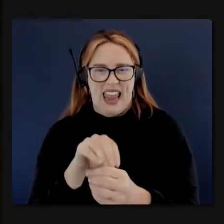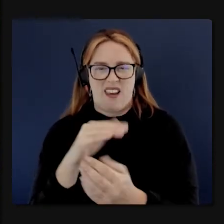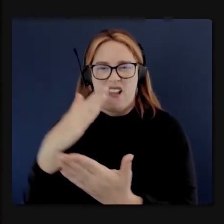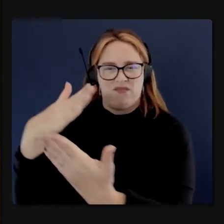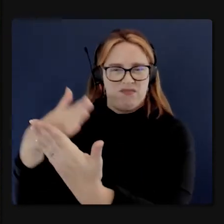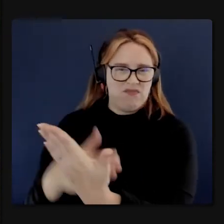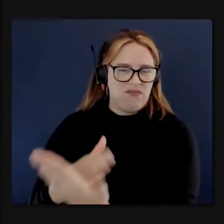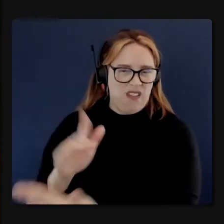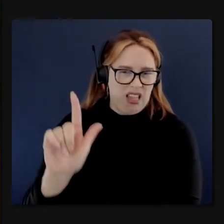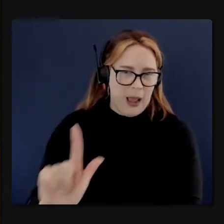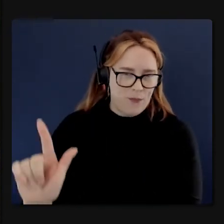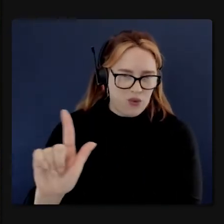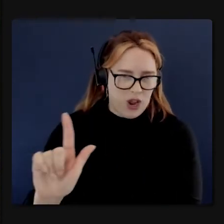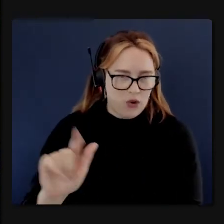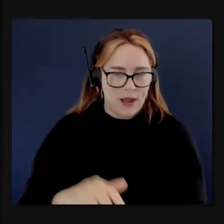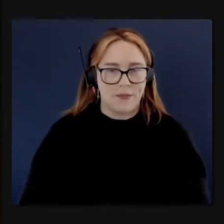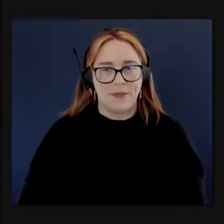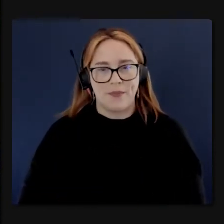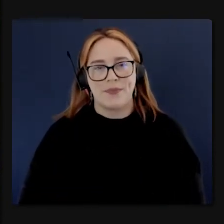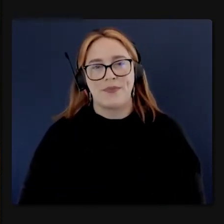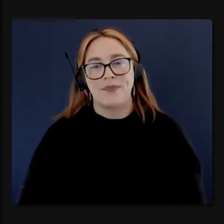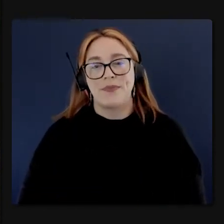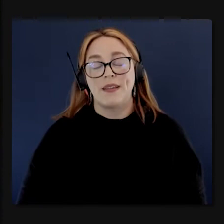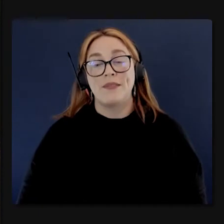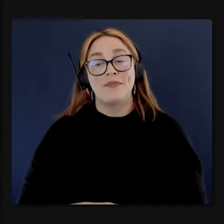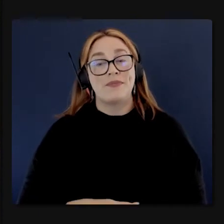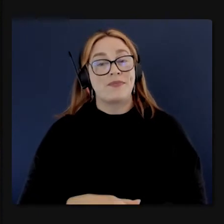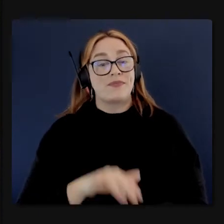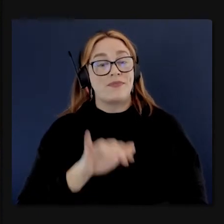And with that, our visit to the Simplygon park is over.